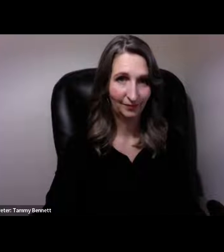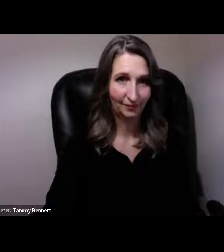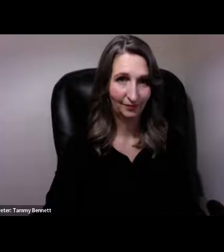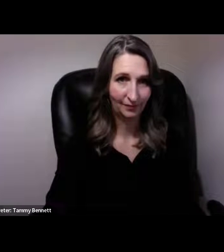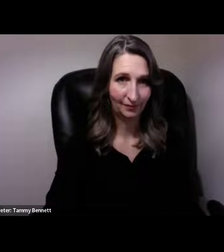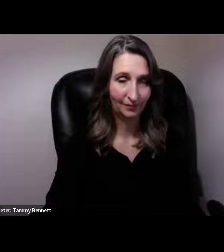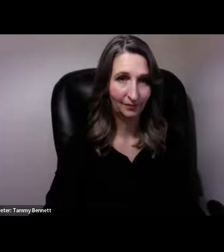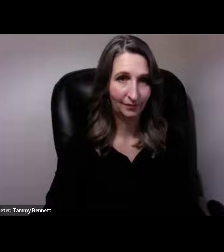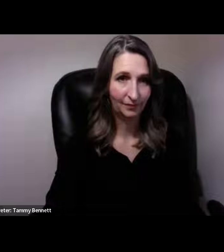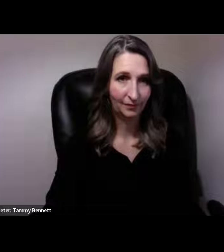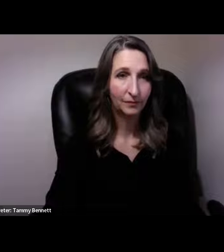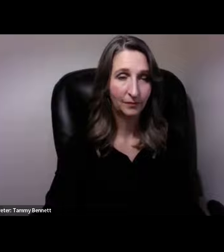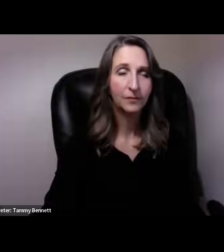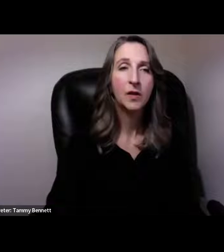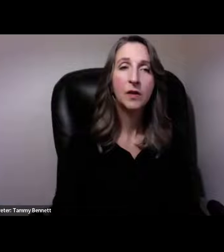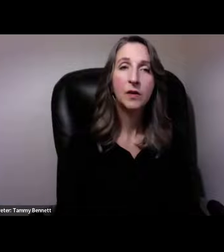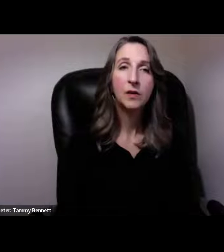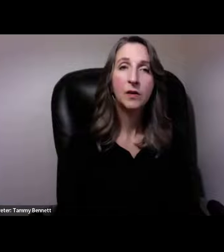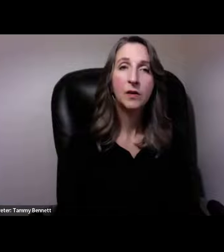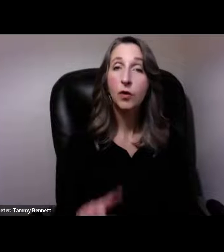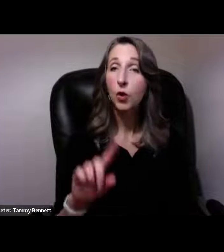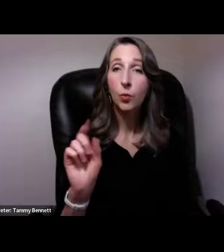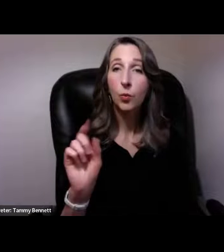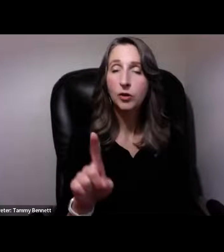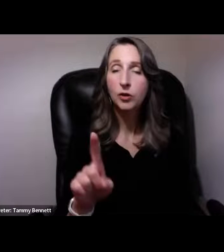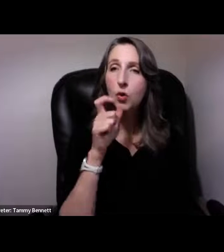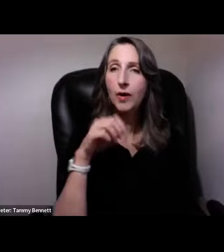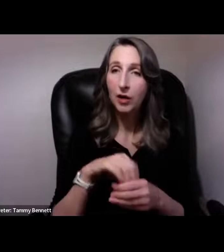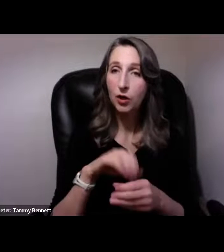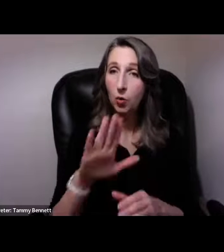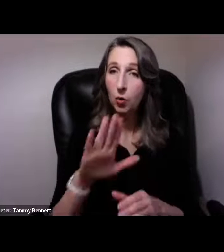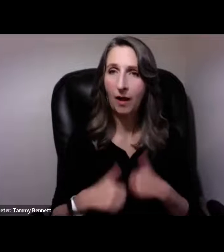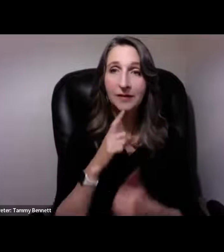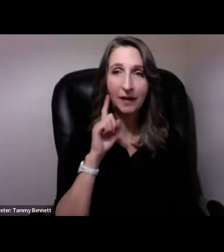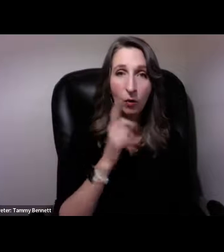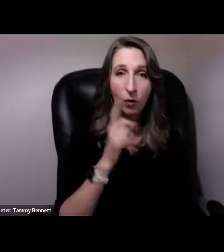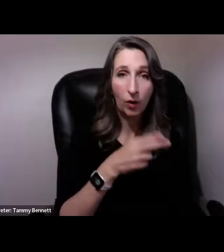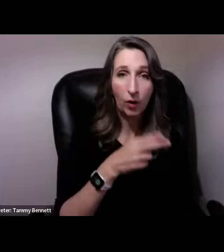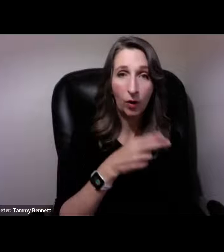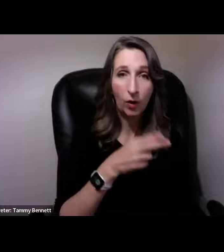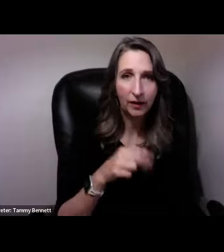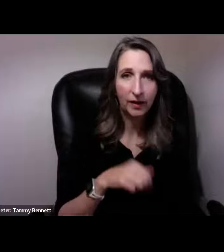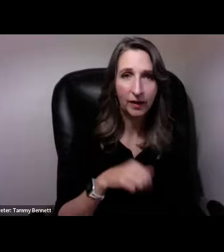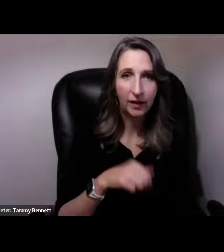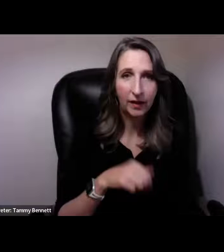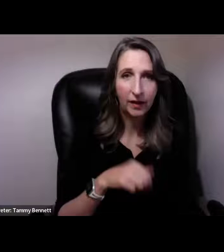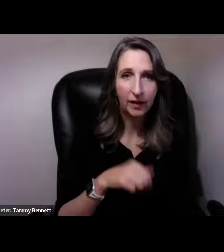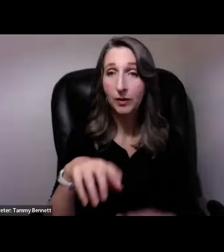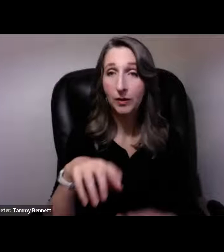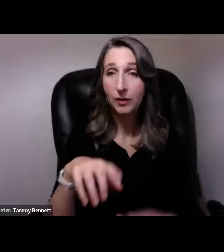So the question is, who is Deaf or hard hearing in your life? And have you taken a sign language class? or are you taking a sign language class right now?